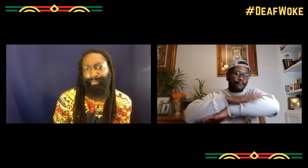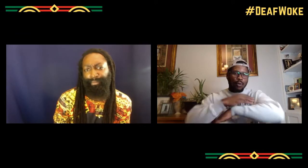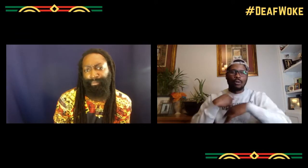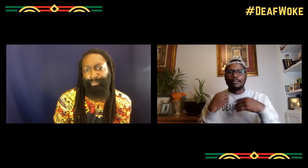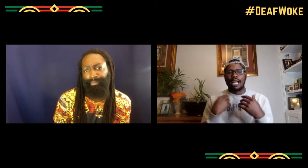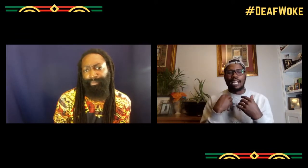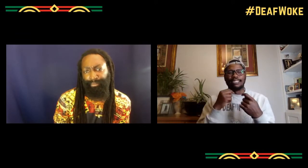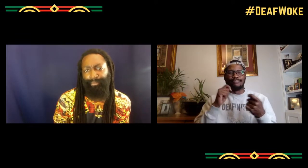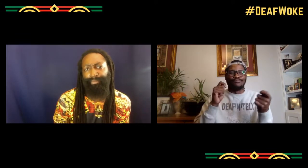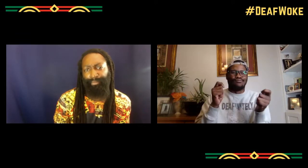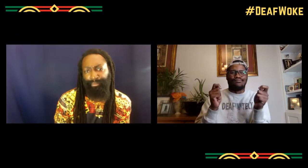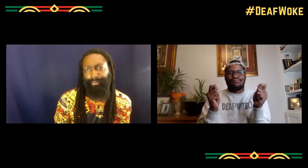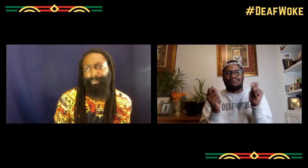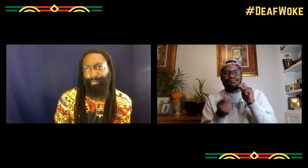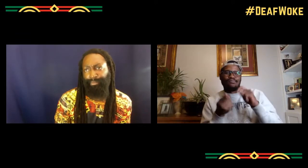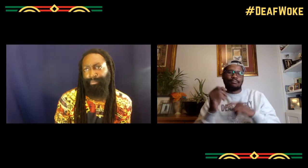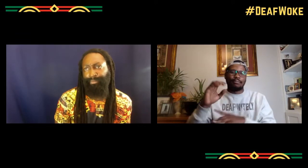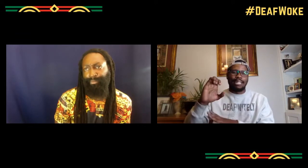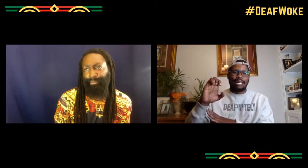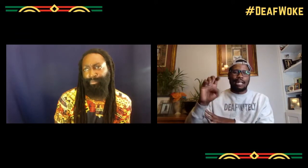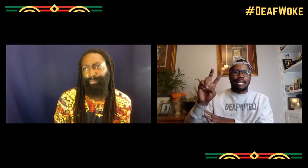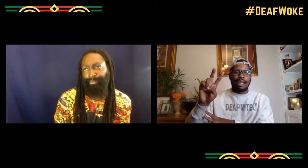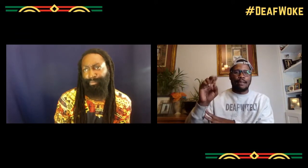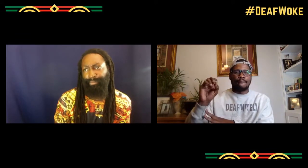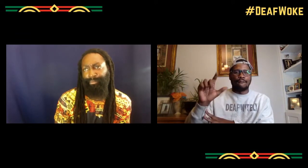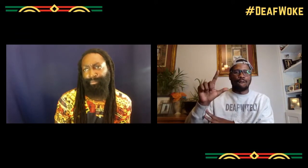Really, you know how I use my platform you know I tweak it.